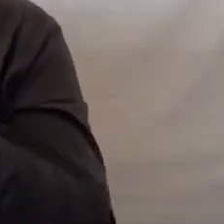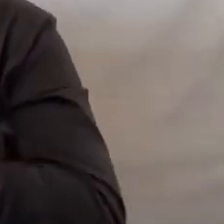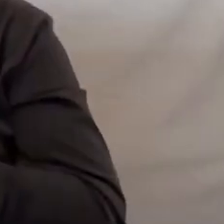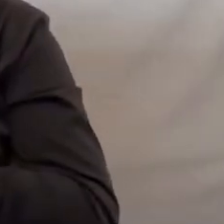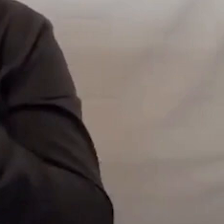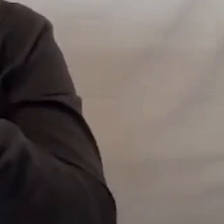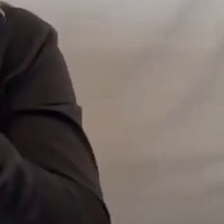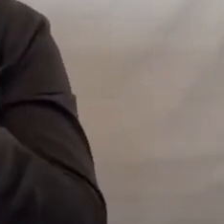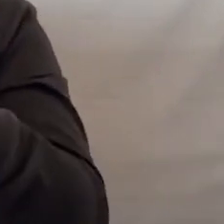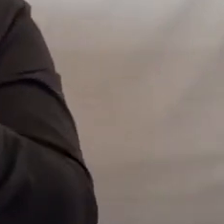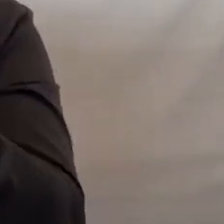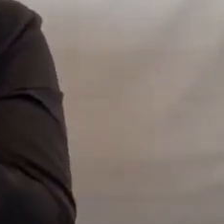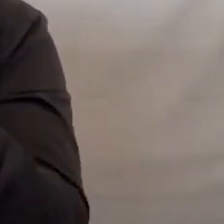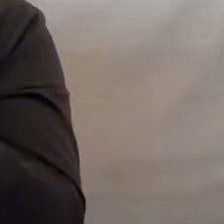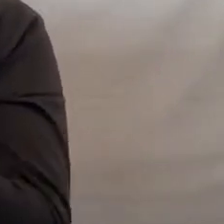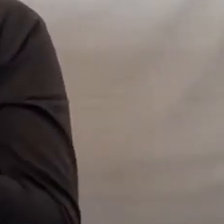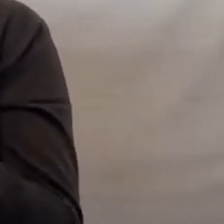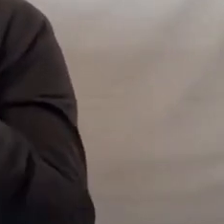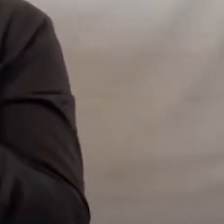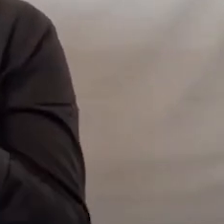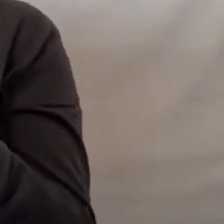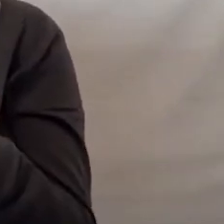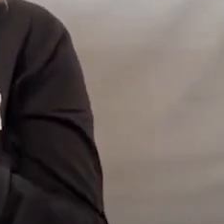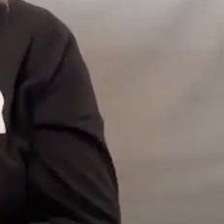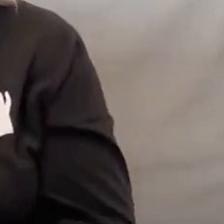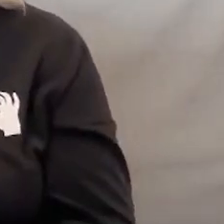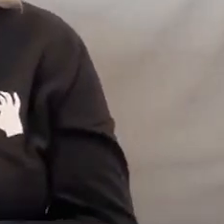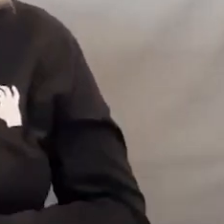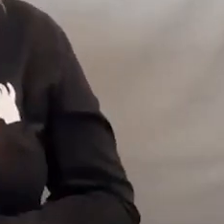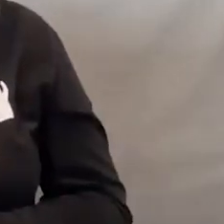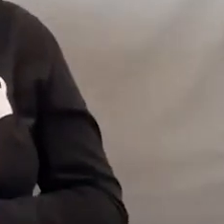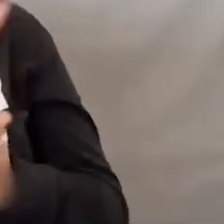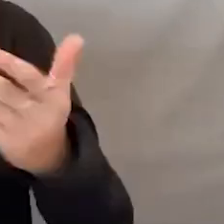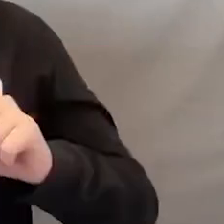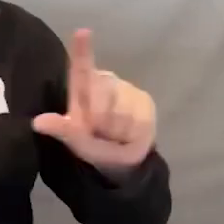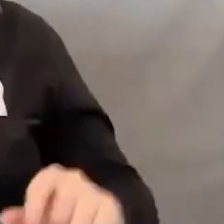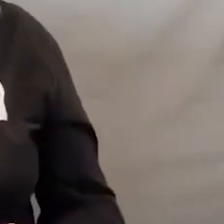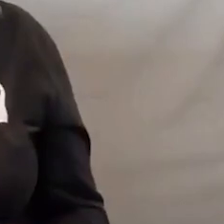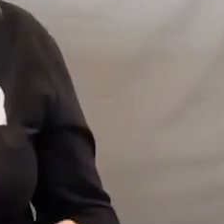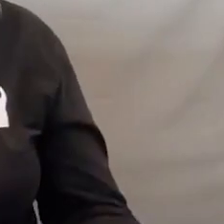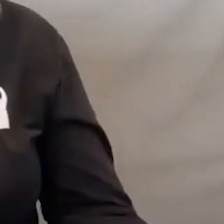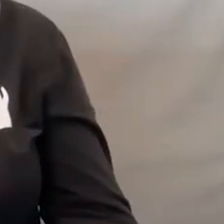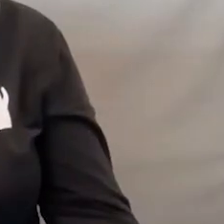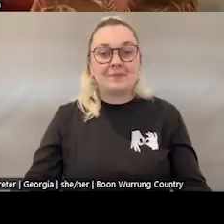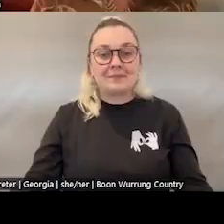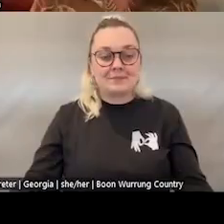and collecting that zone is based on data. I am going to share my screen. I wanted to share